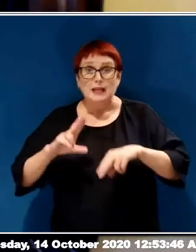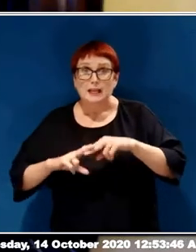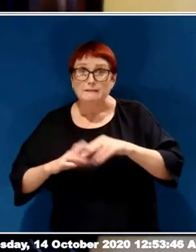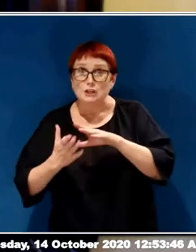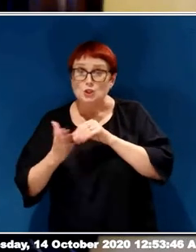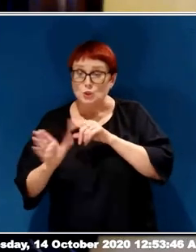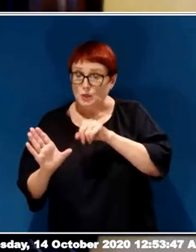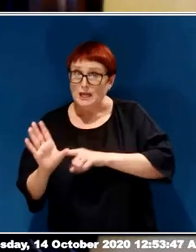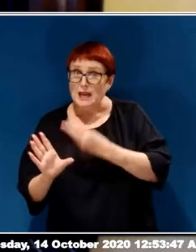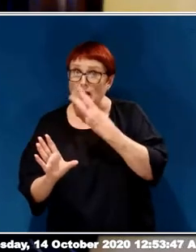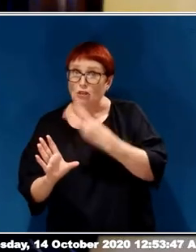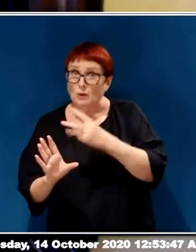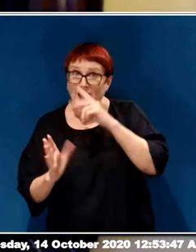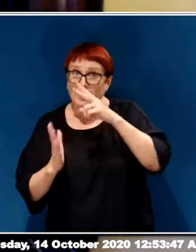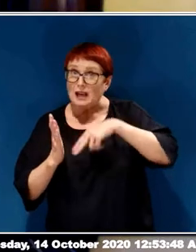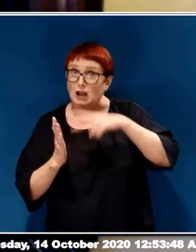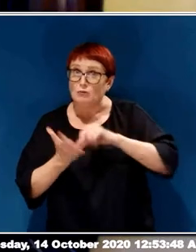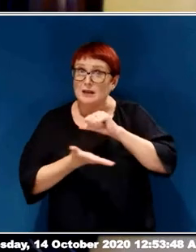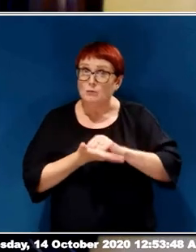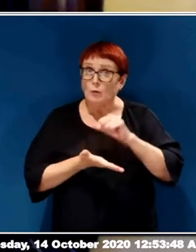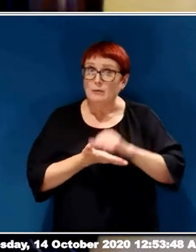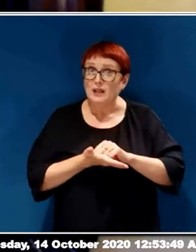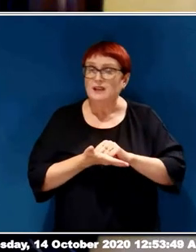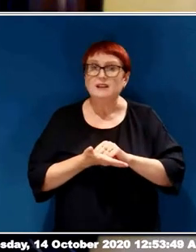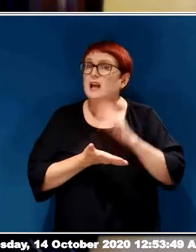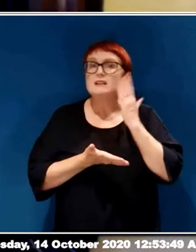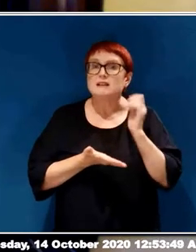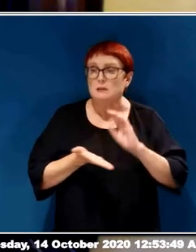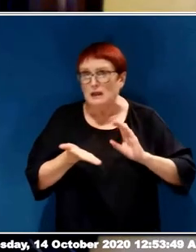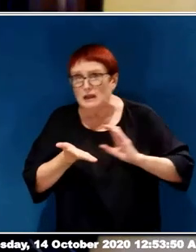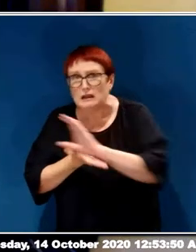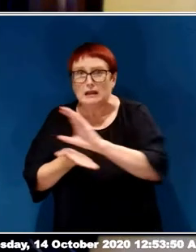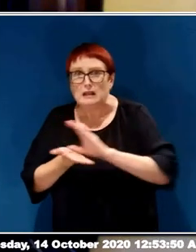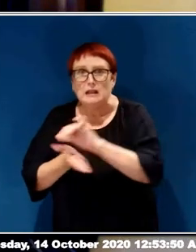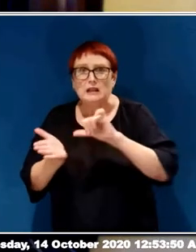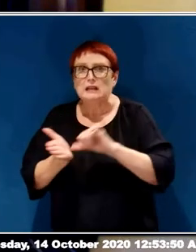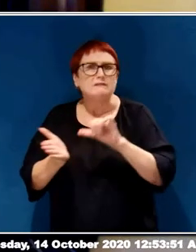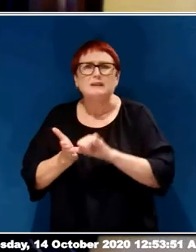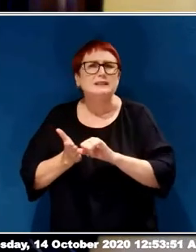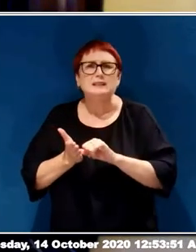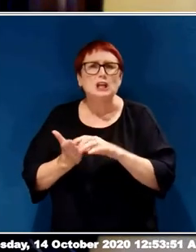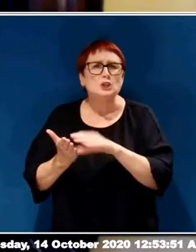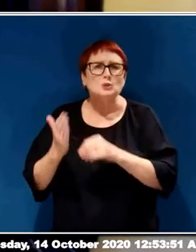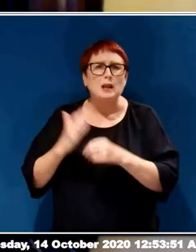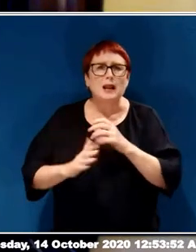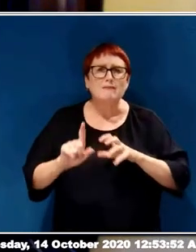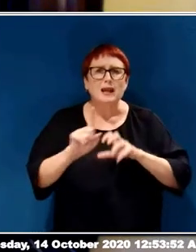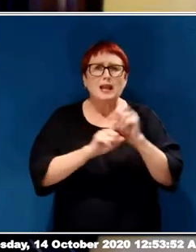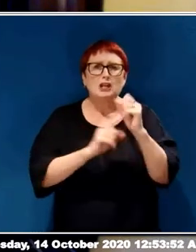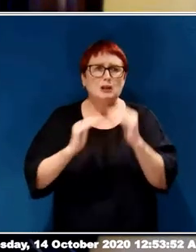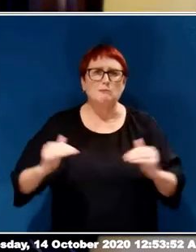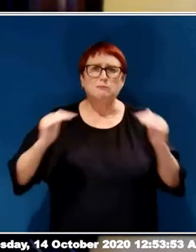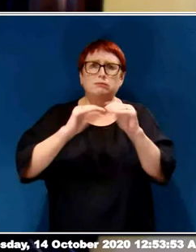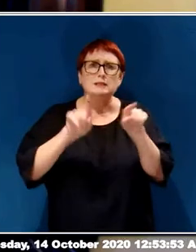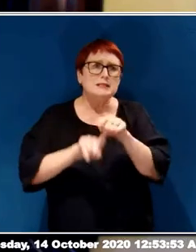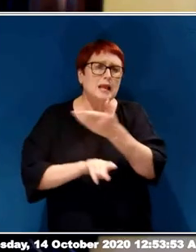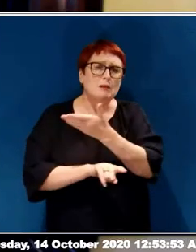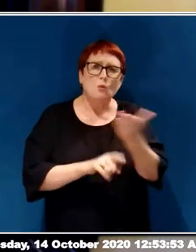Another issue with categorical models, is that it can become dependent on the